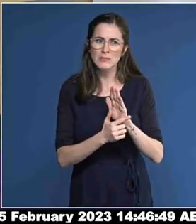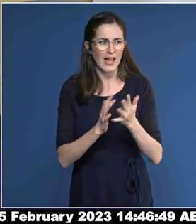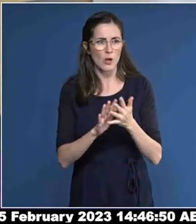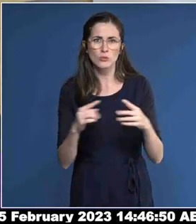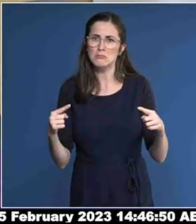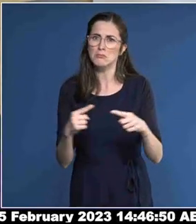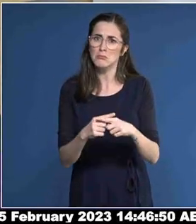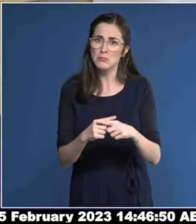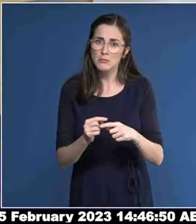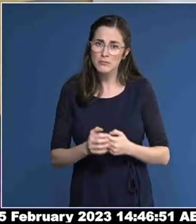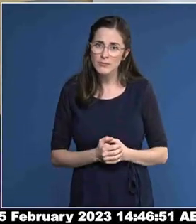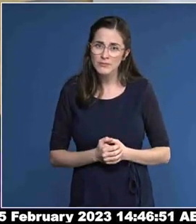That's a tension I'm - how do you resolve that?